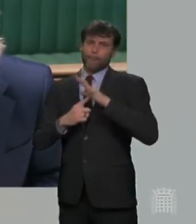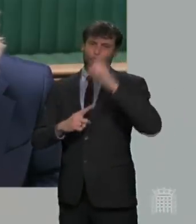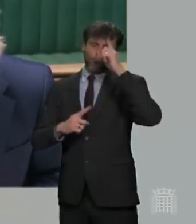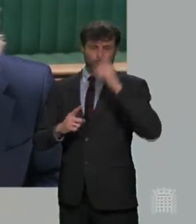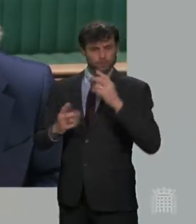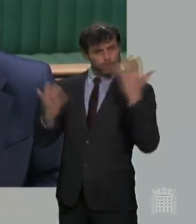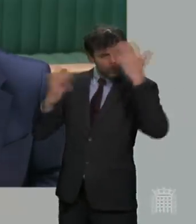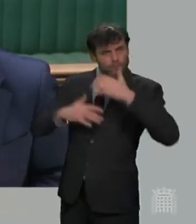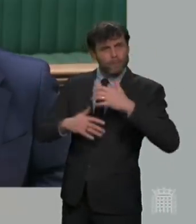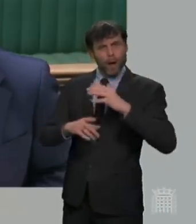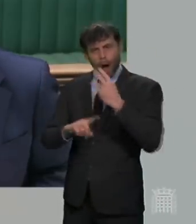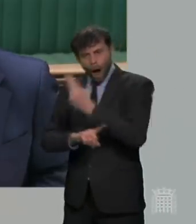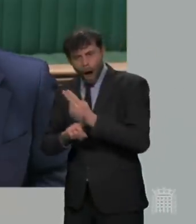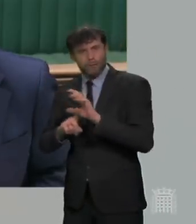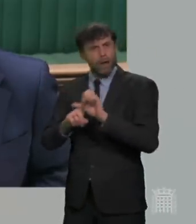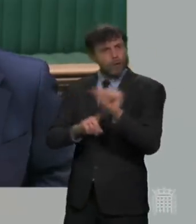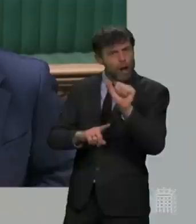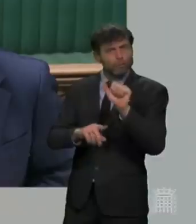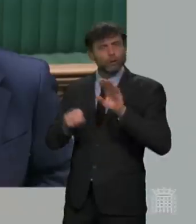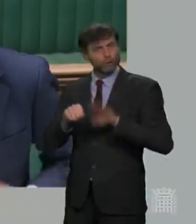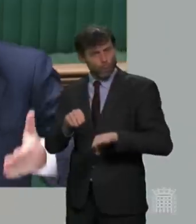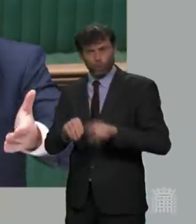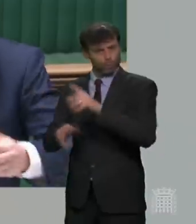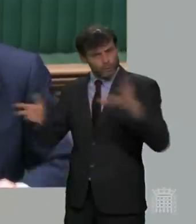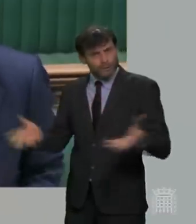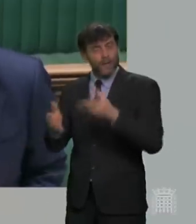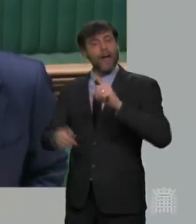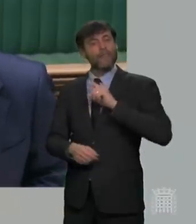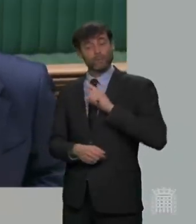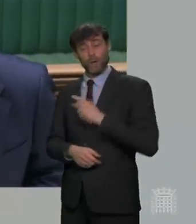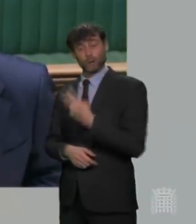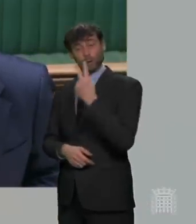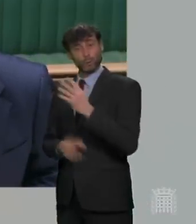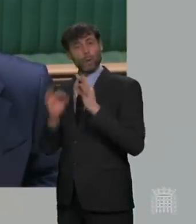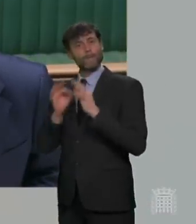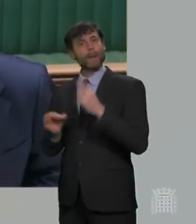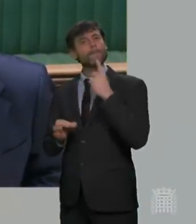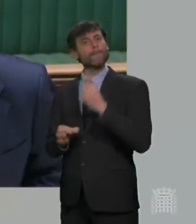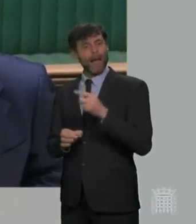recovery. That is why we hope that the massive £2 billion recovery fund that we have given